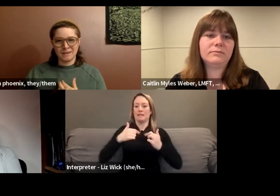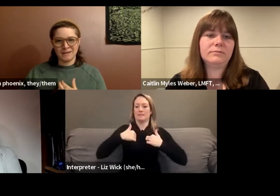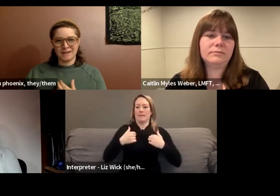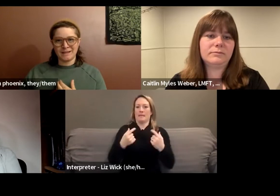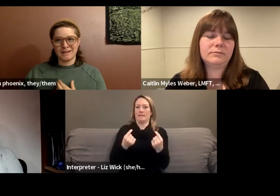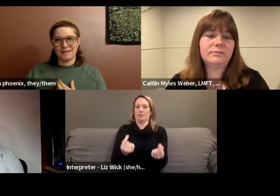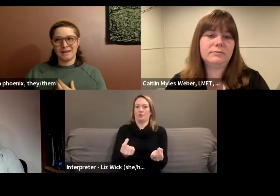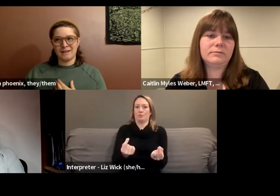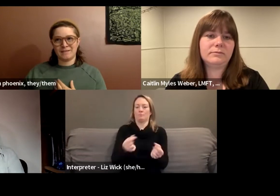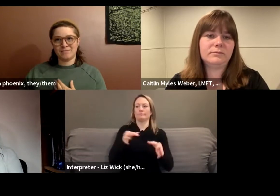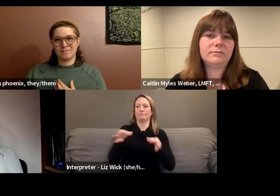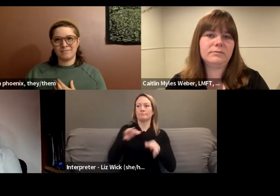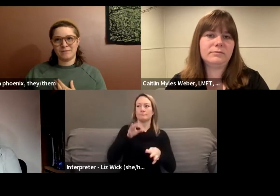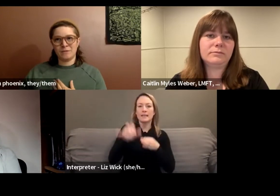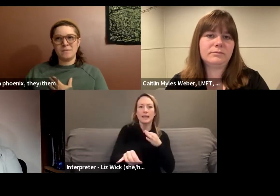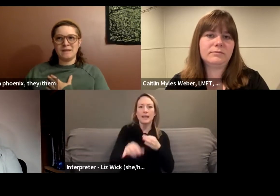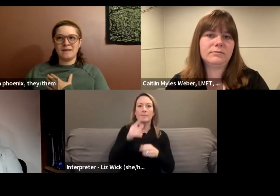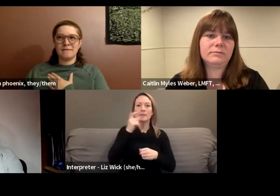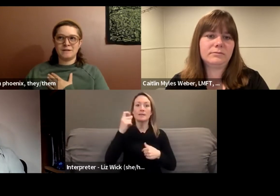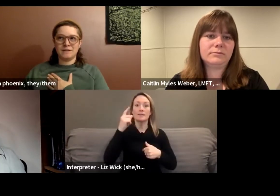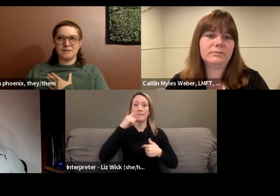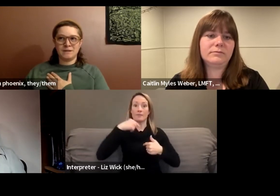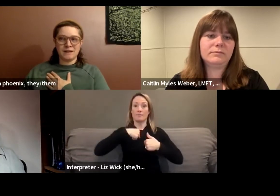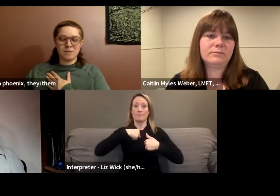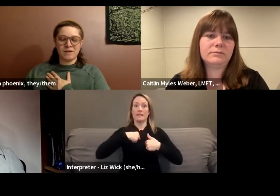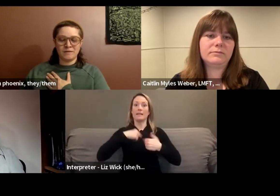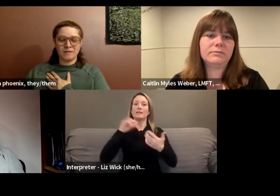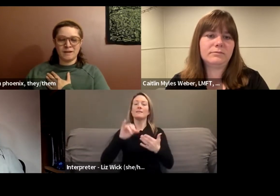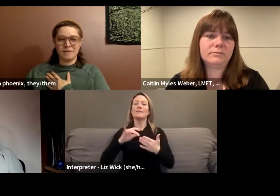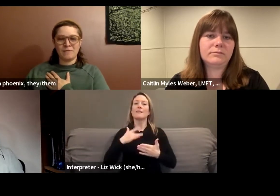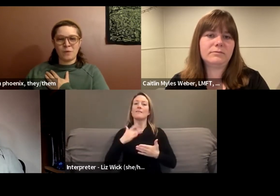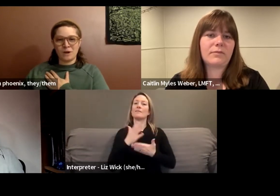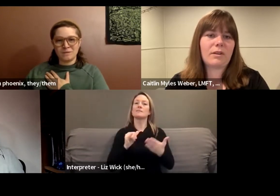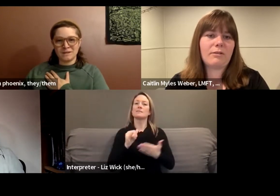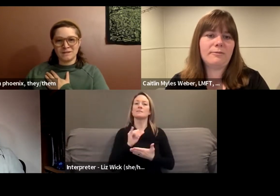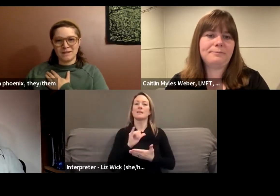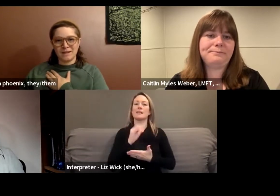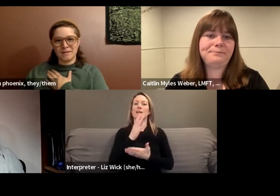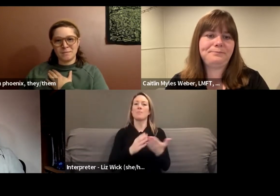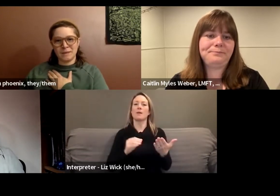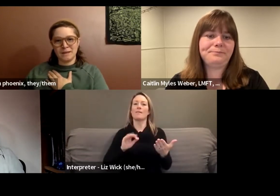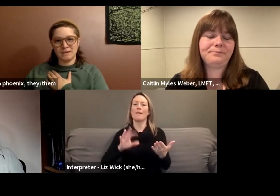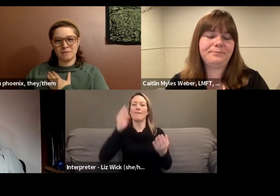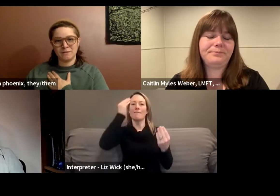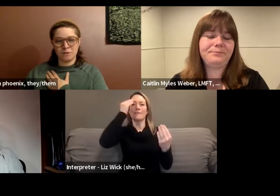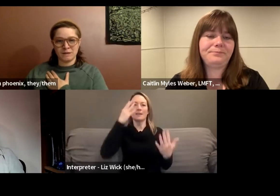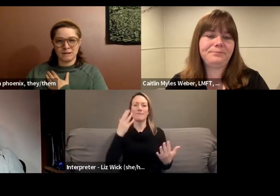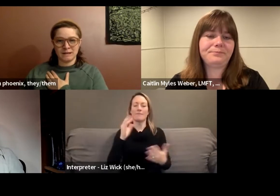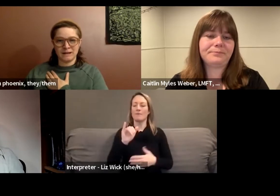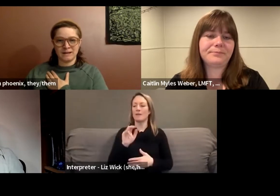Because I think that for me that does feel like part of the piece of informed consent